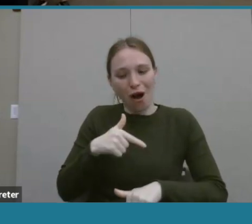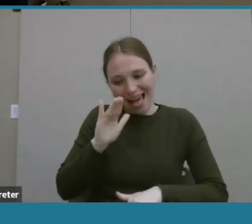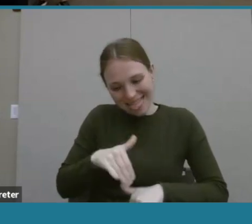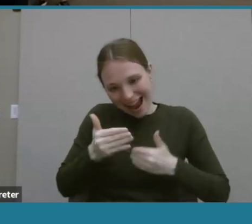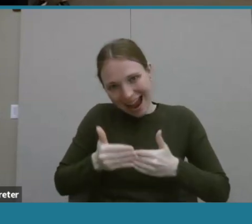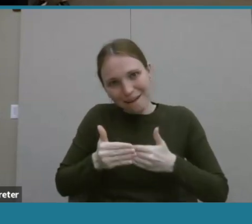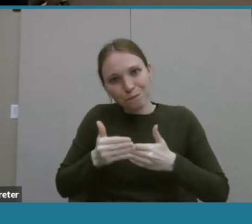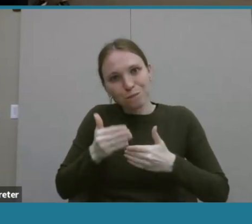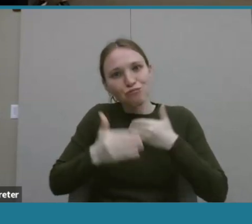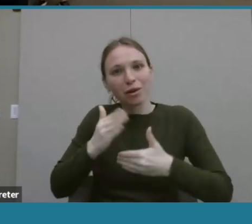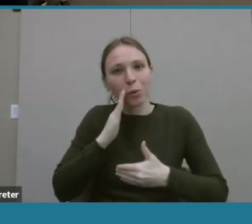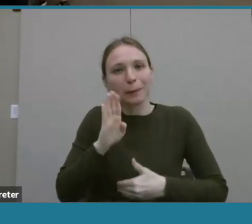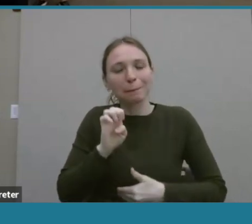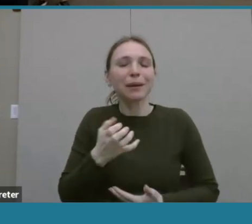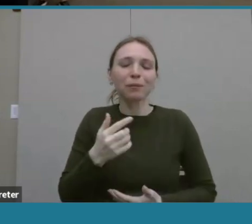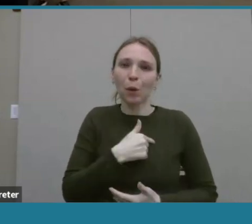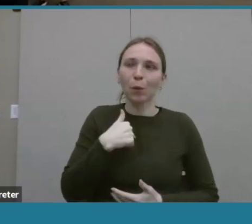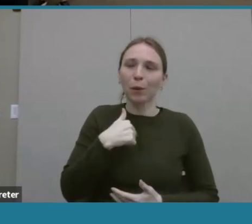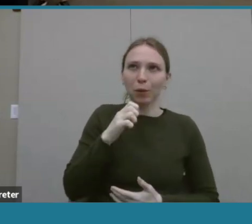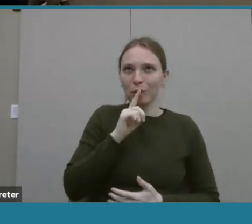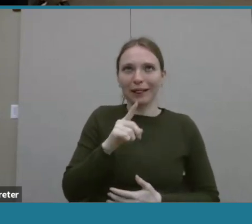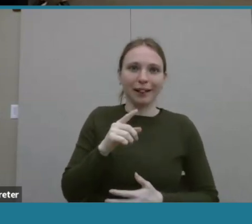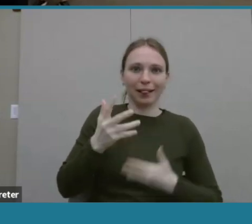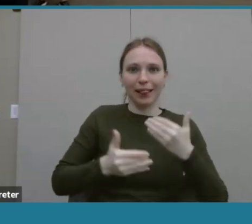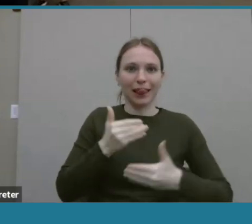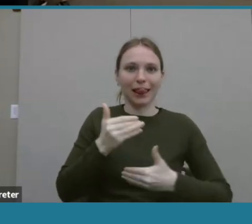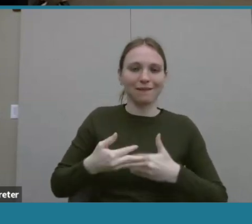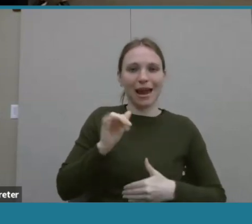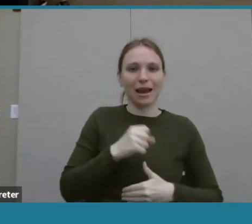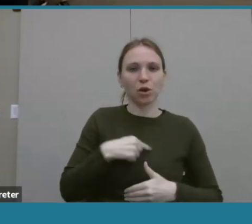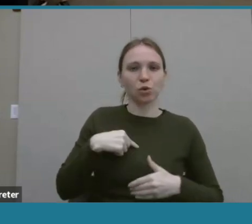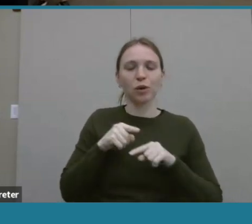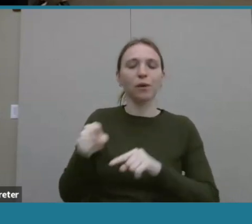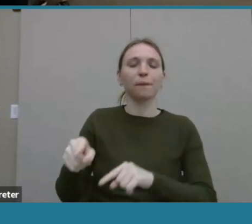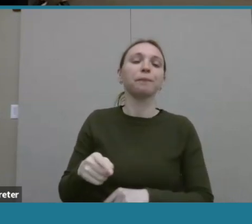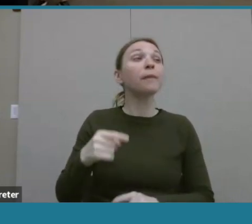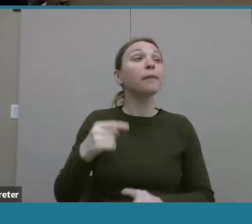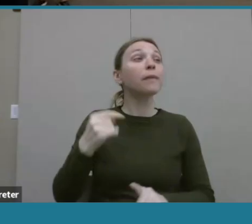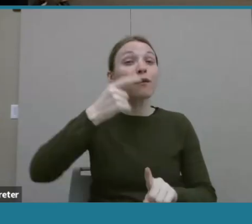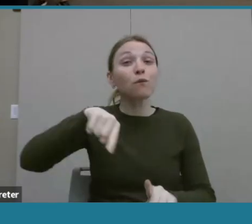So I would say I could look back at the notes so folks can email me if you want the real answer here.